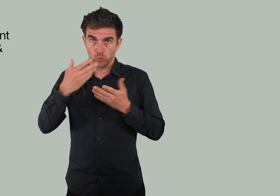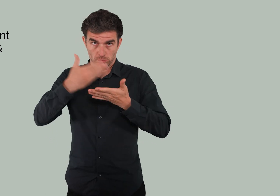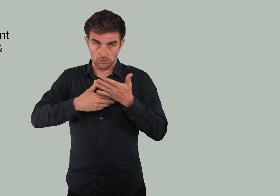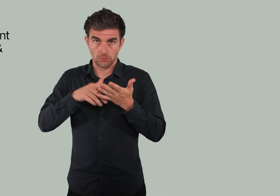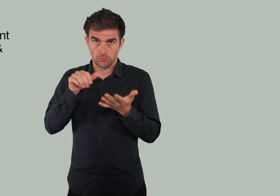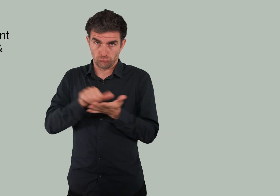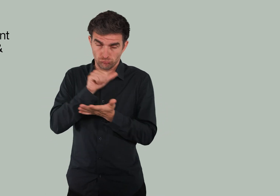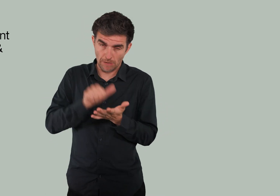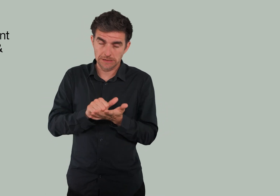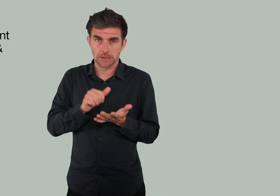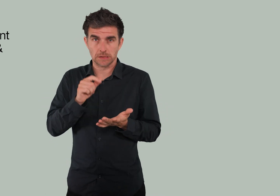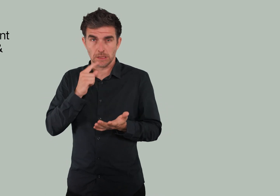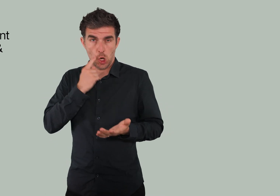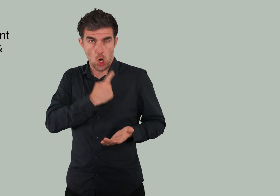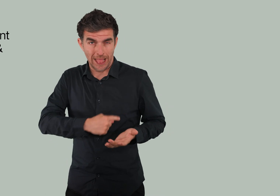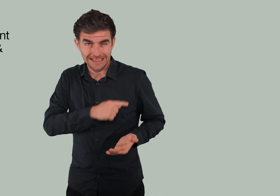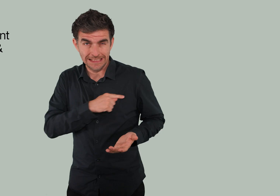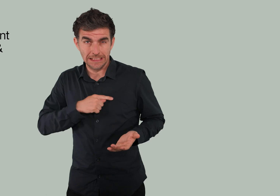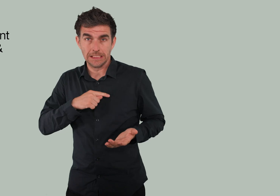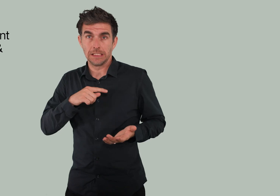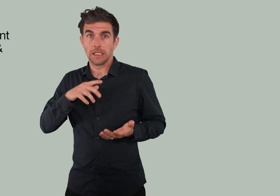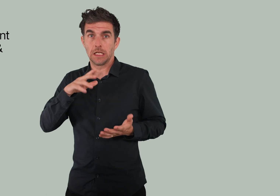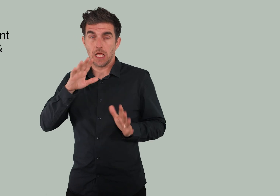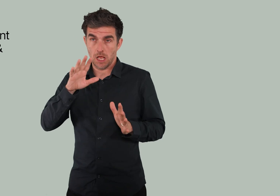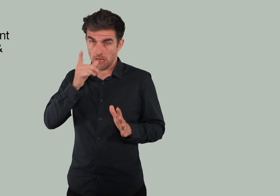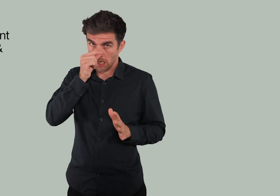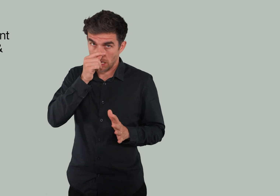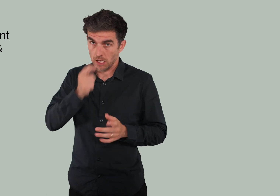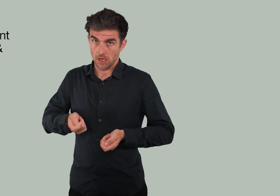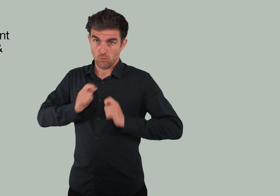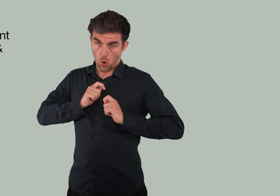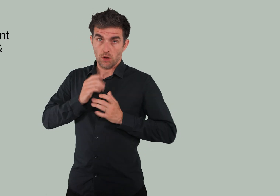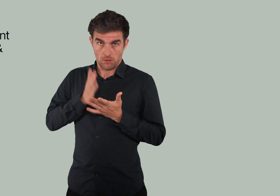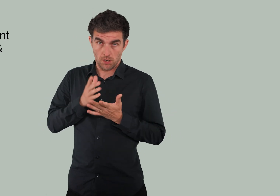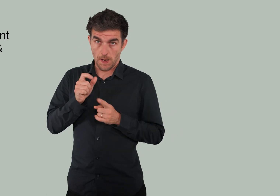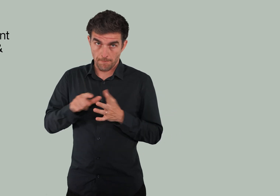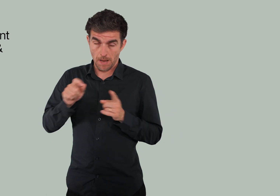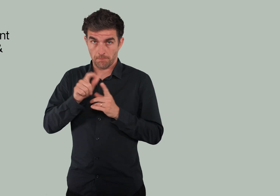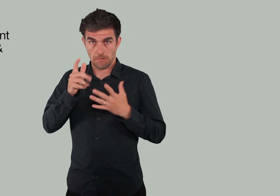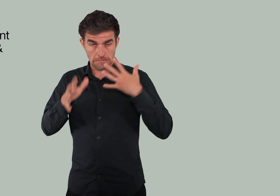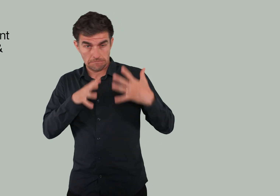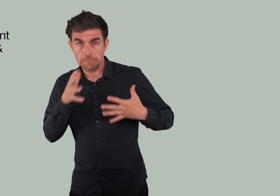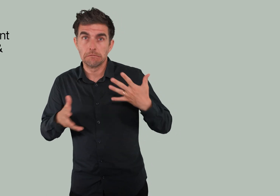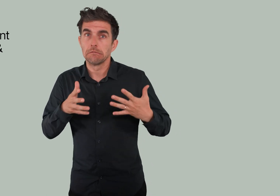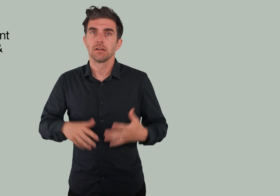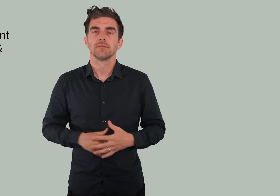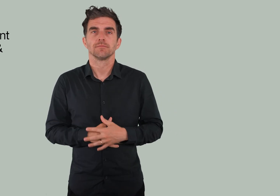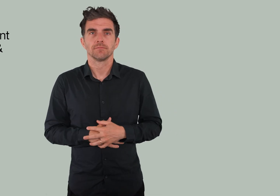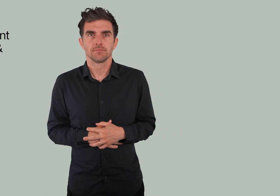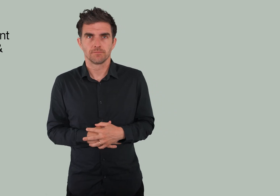form accurately, in a way that is both honest and likely to secure an award of PIP.